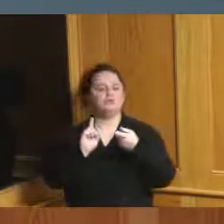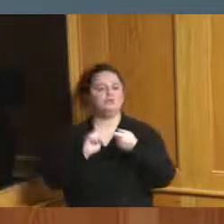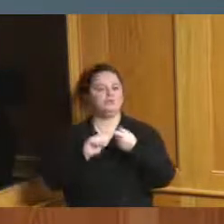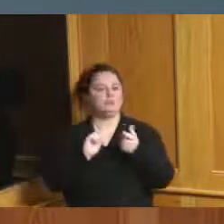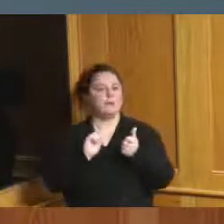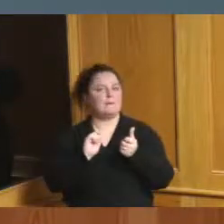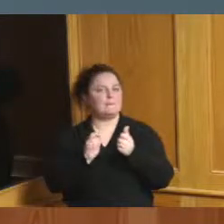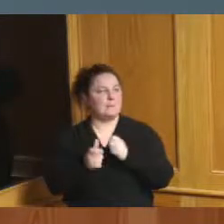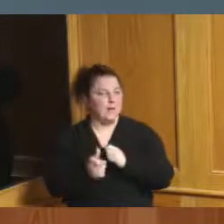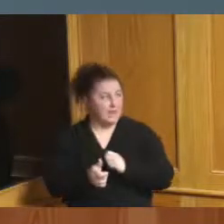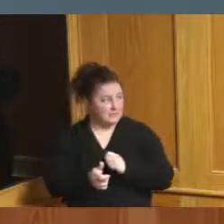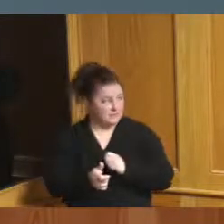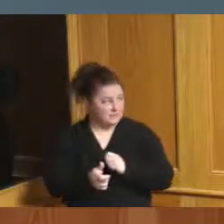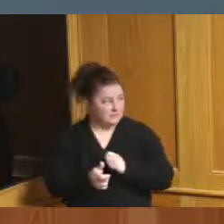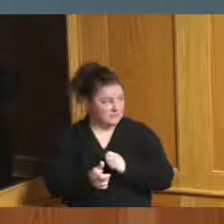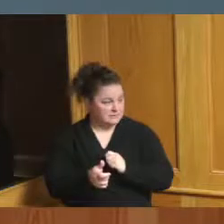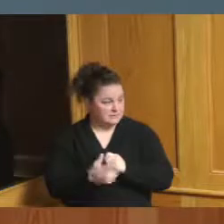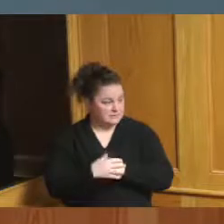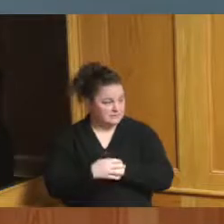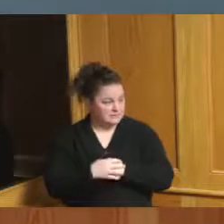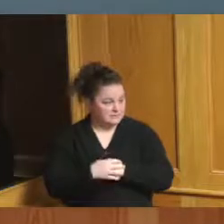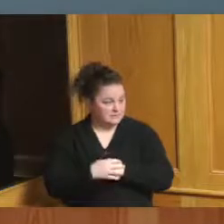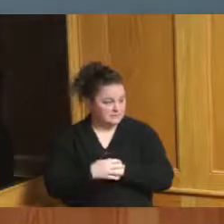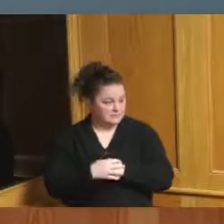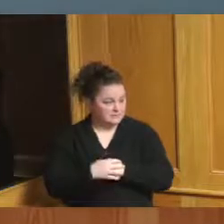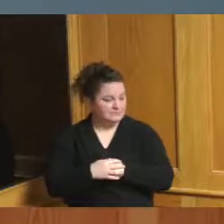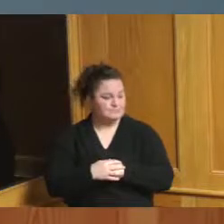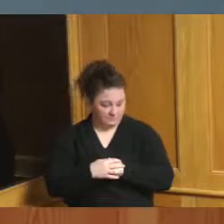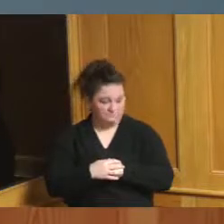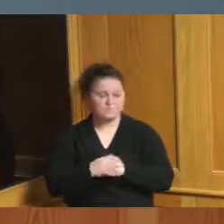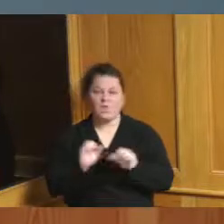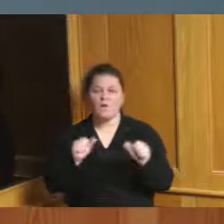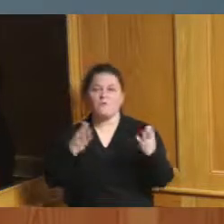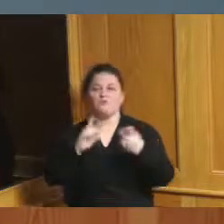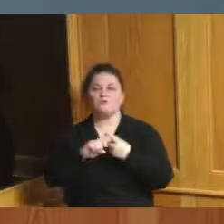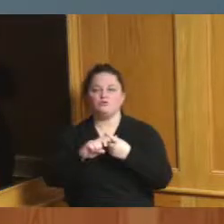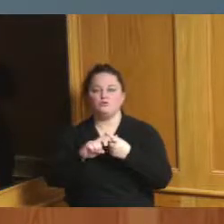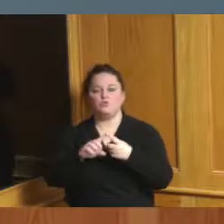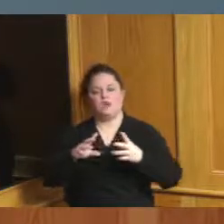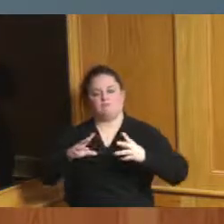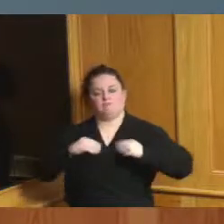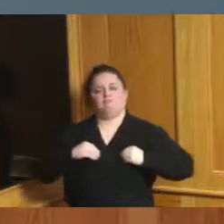did you want to say something okay okay I'd like to make a motion to adopt item number two